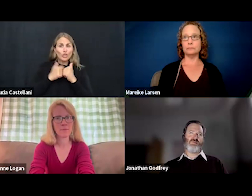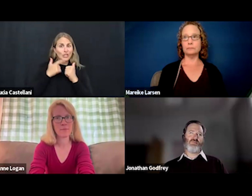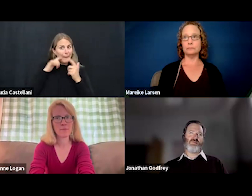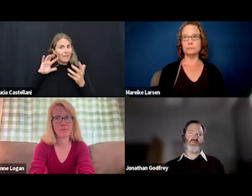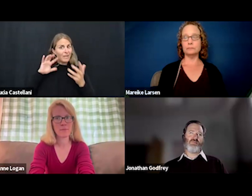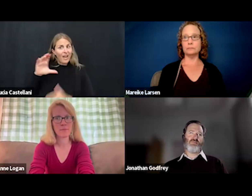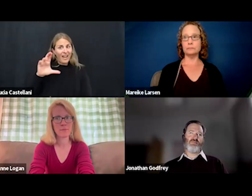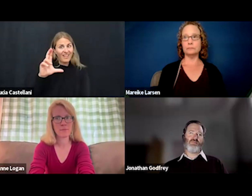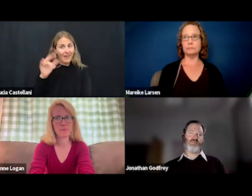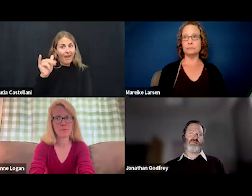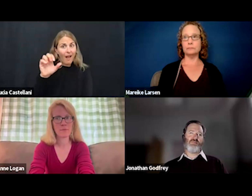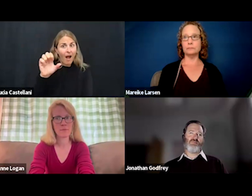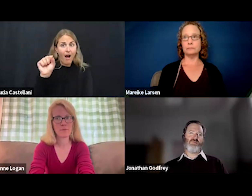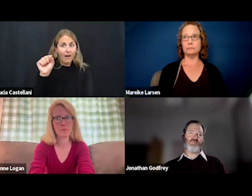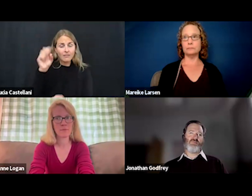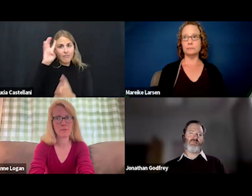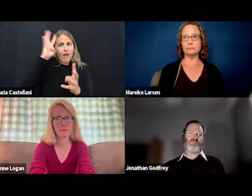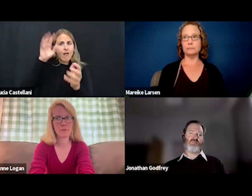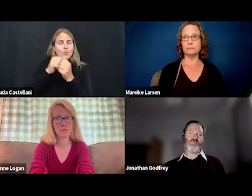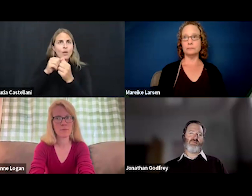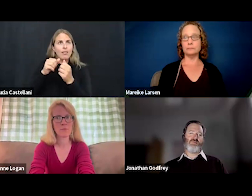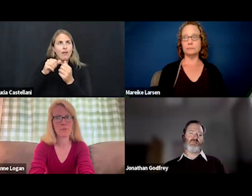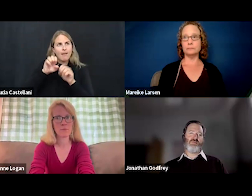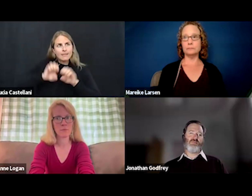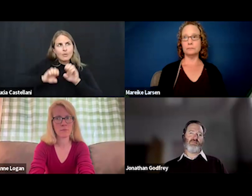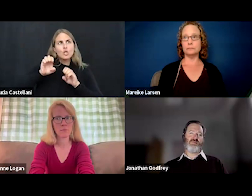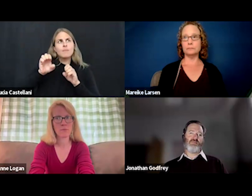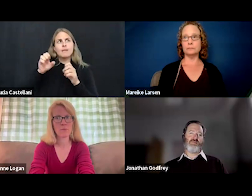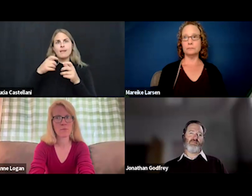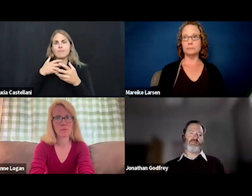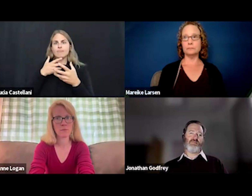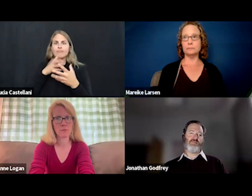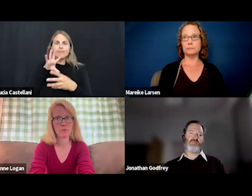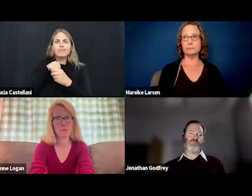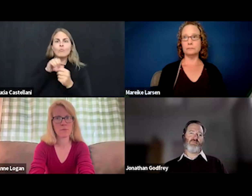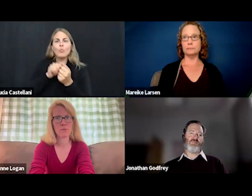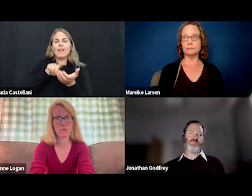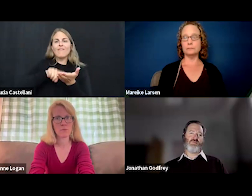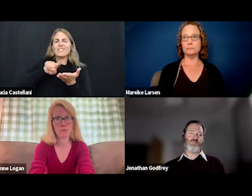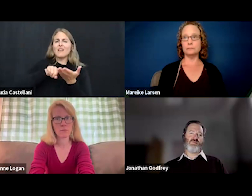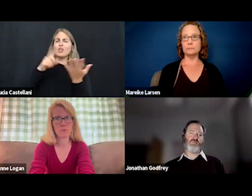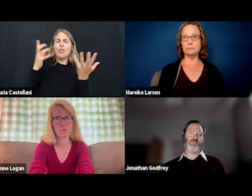of experiments and investigations that beautifully fall into place to form